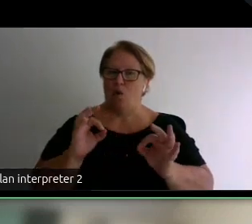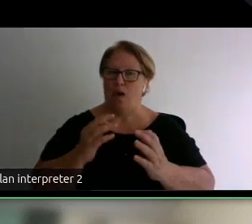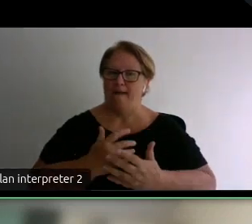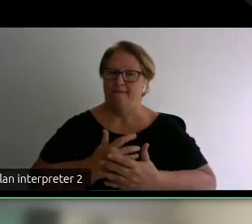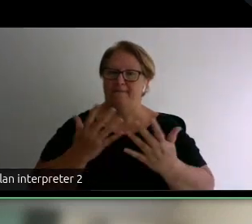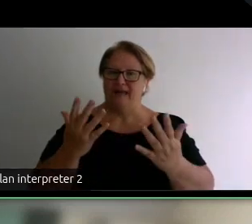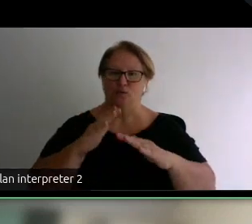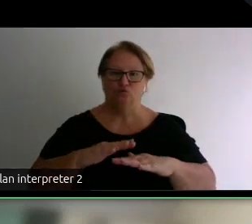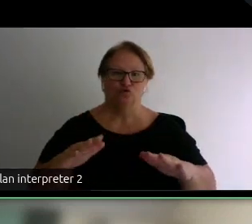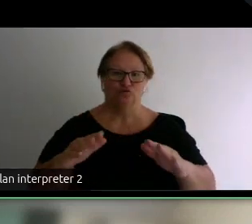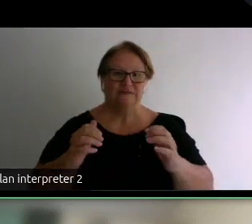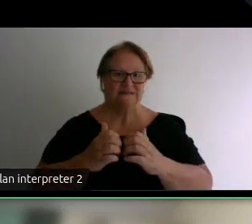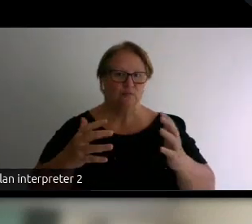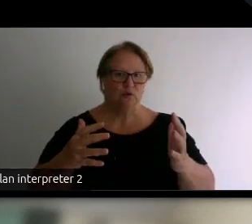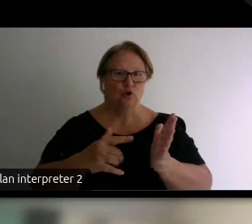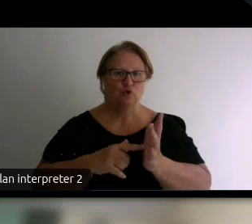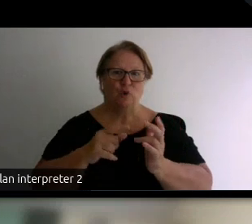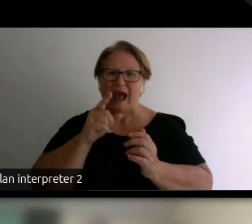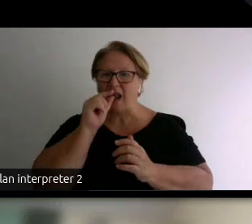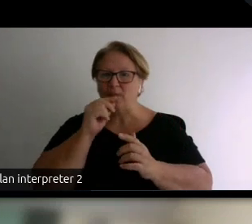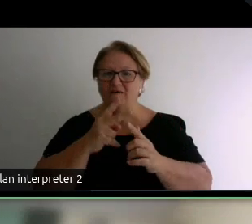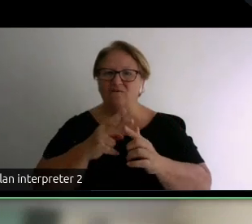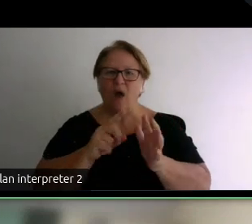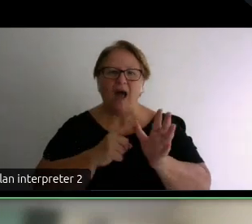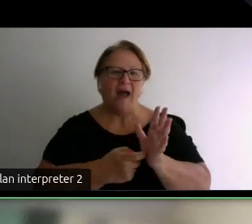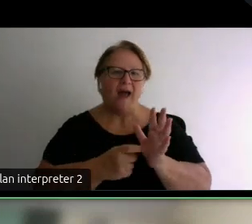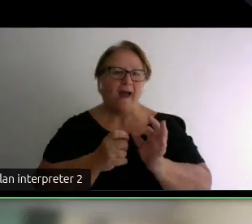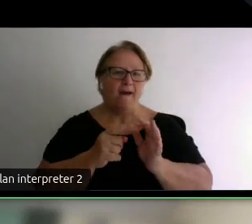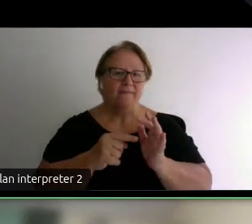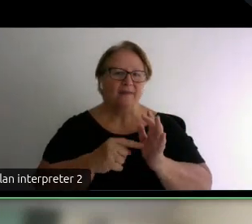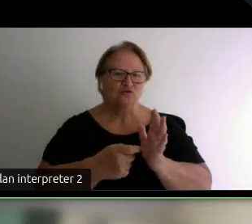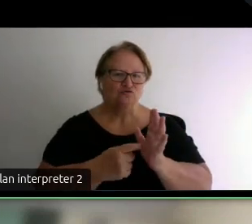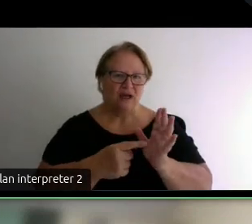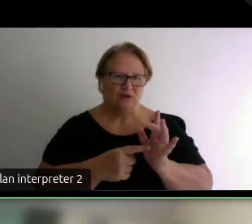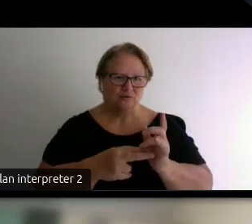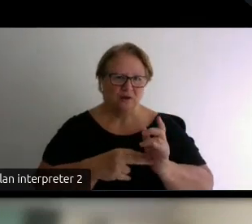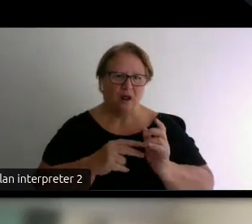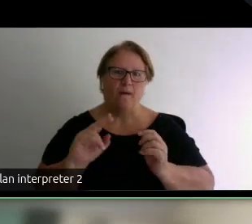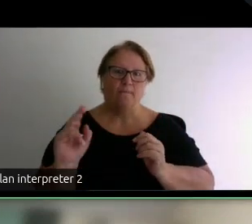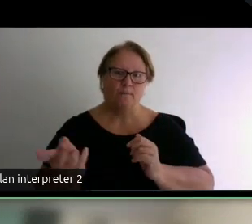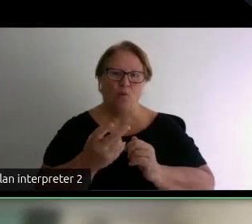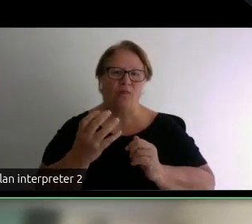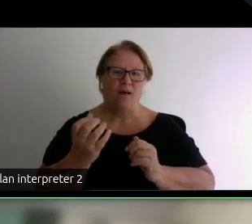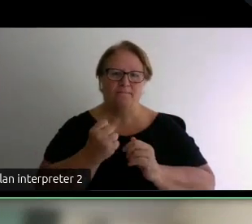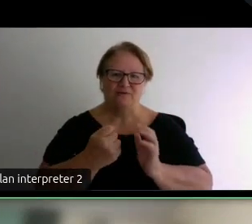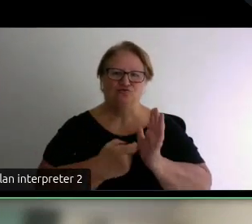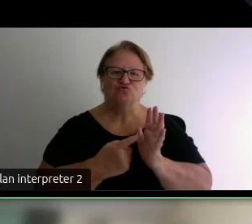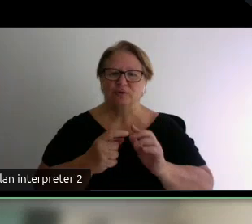to be eligible for arbitration and both parties must be represented. Again it can be one legally